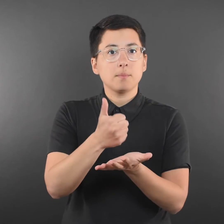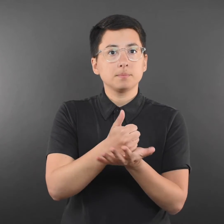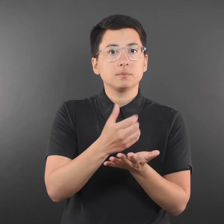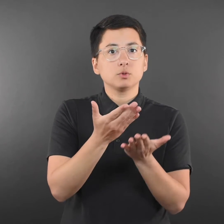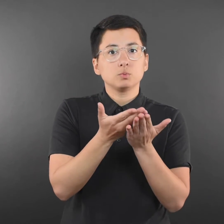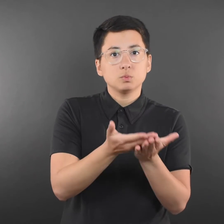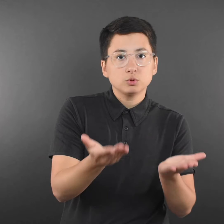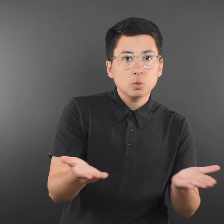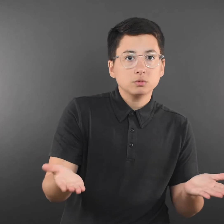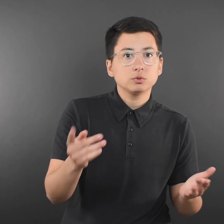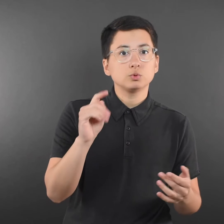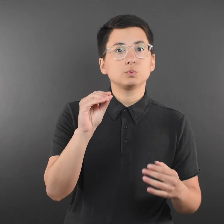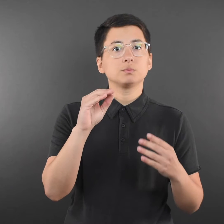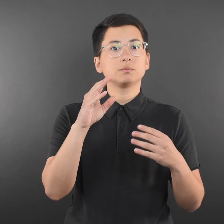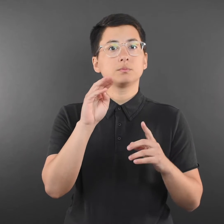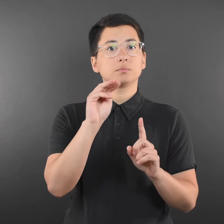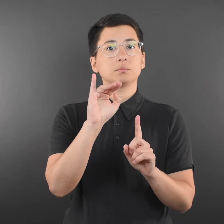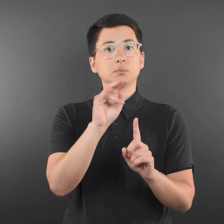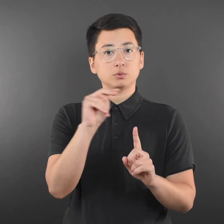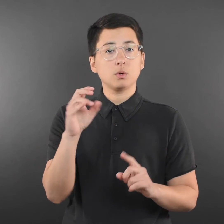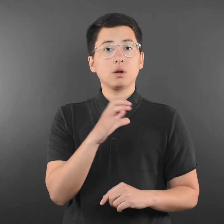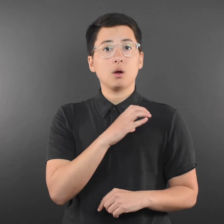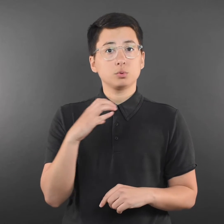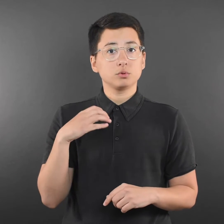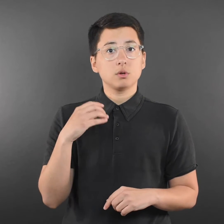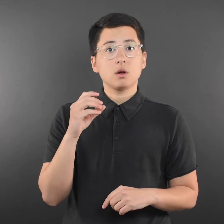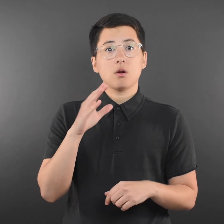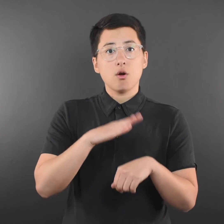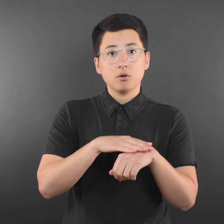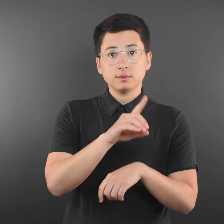technical help and resources to the Minnesota Council on Disabilities,